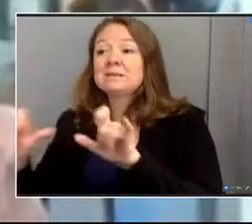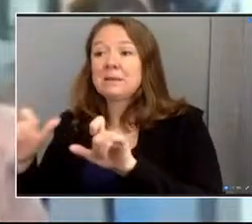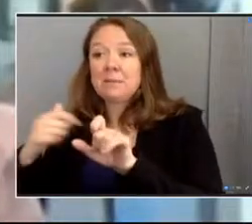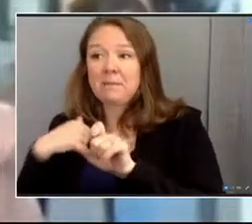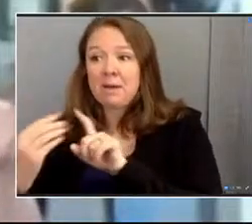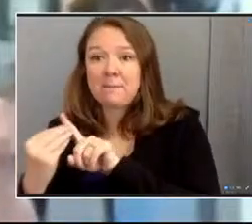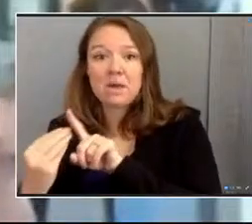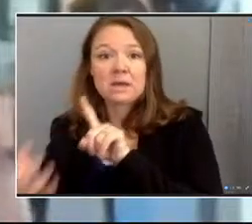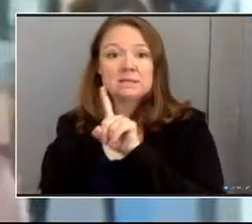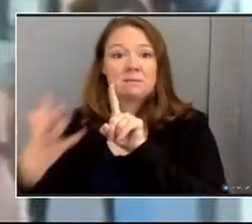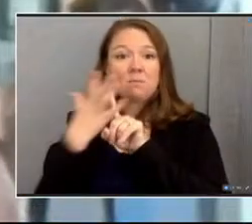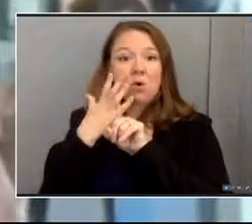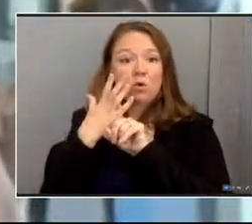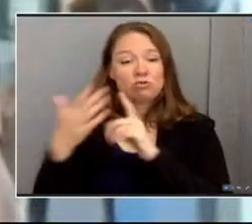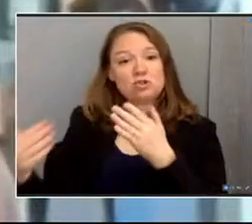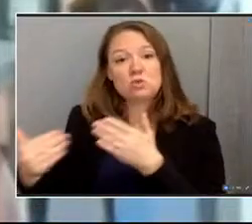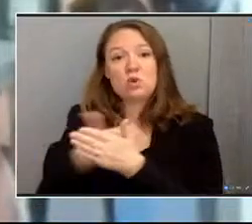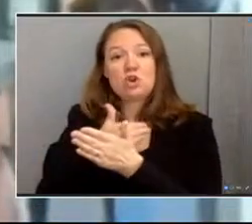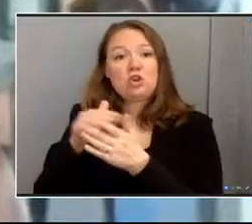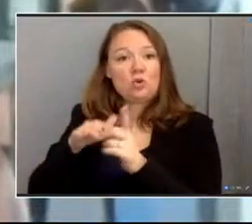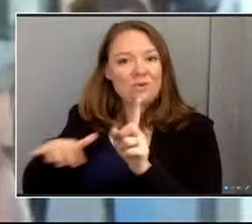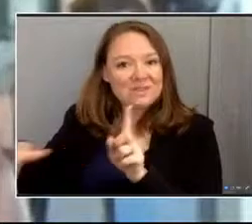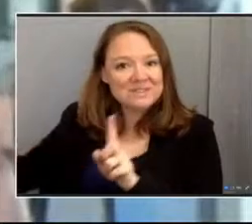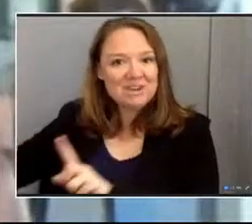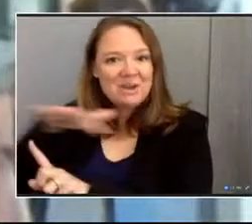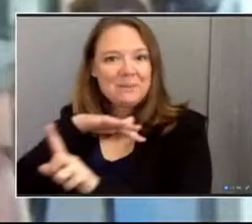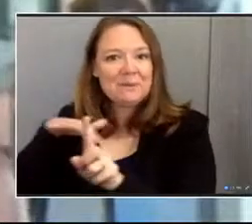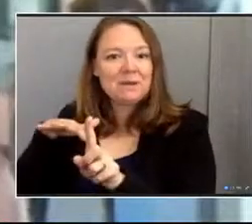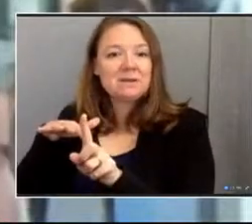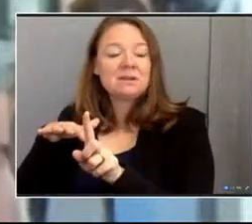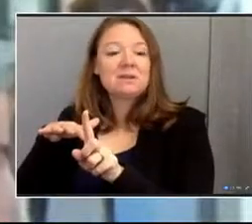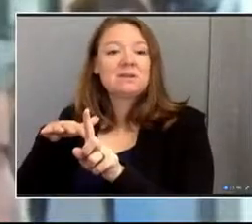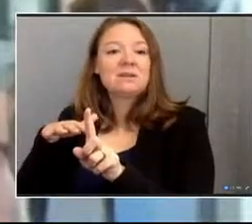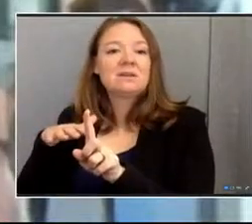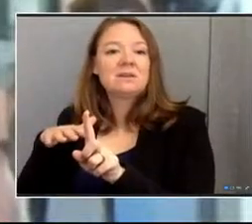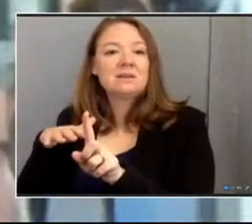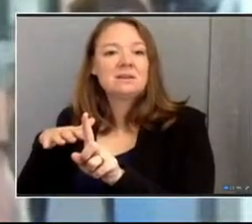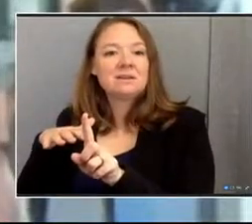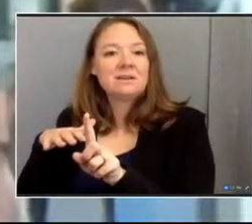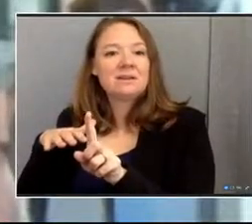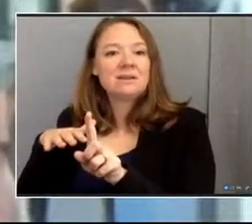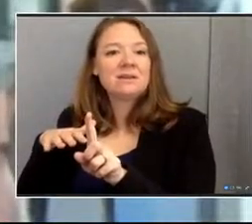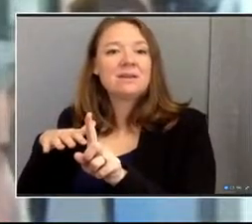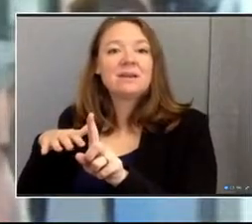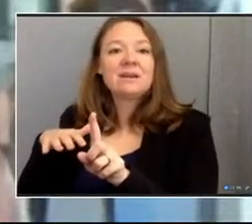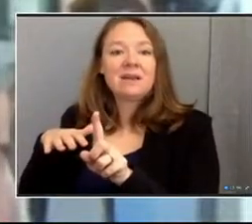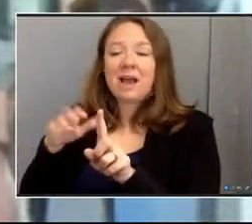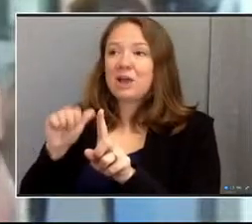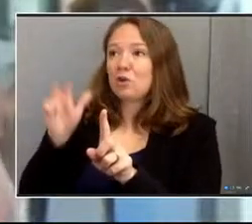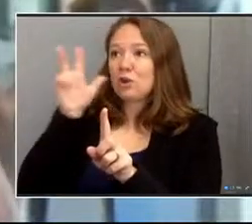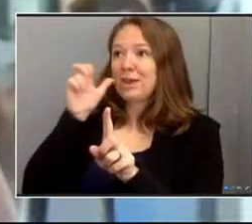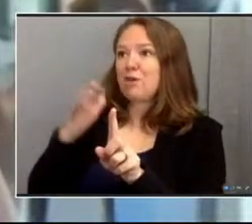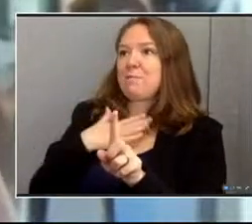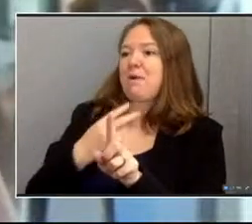new environment and hear the freeing of my voice without necessarily so much the judgment of the